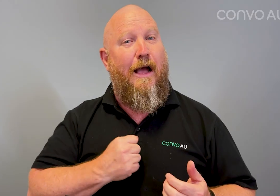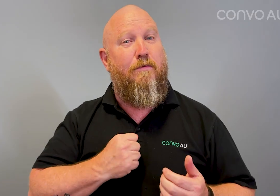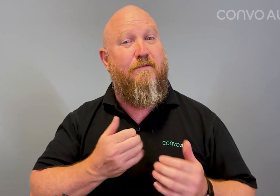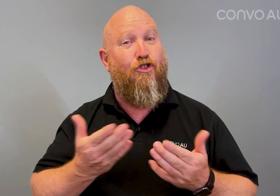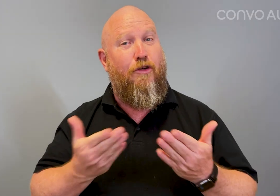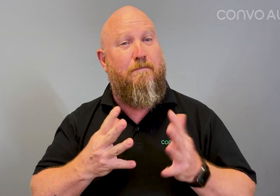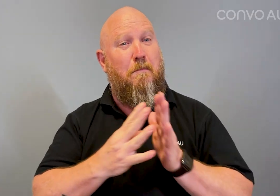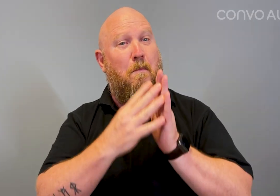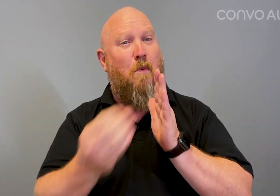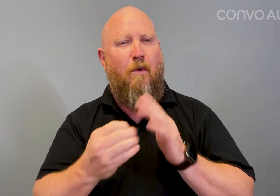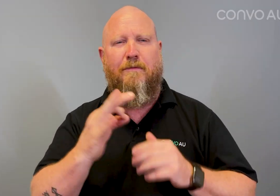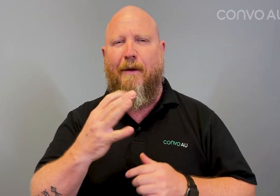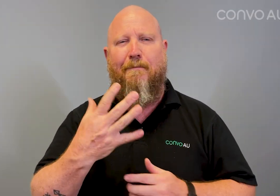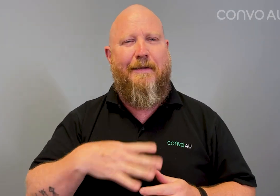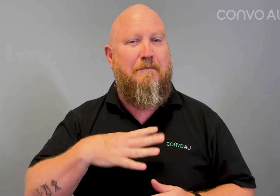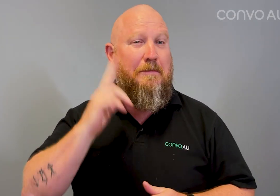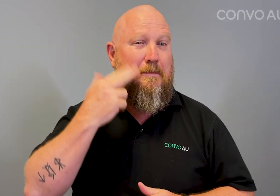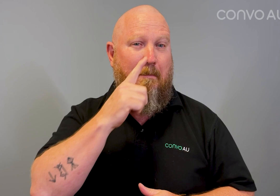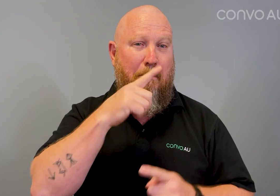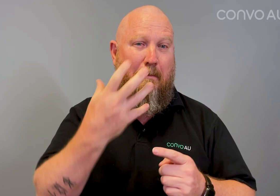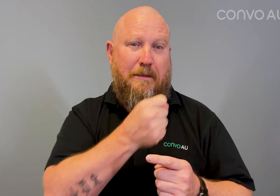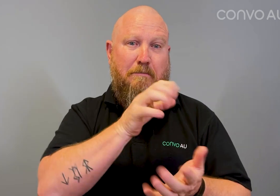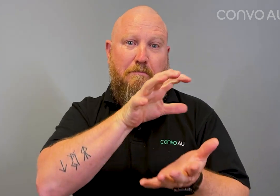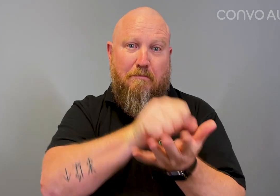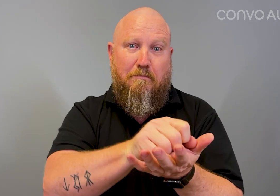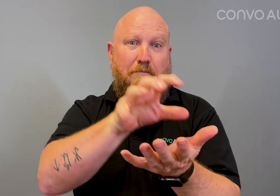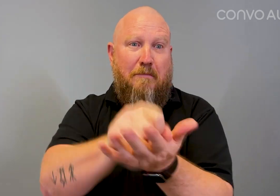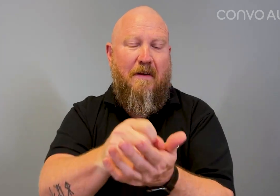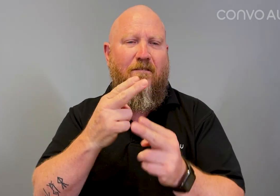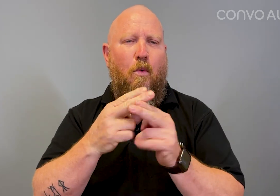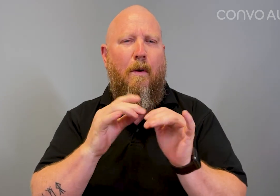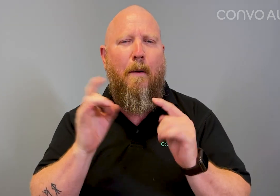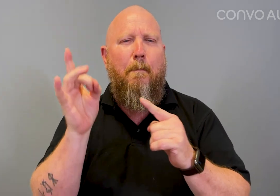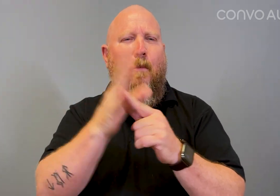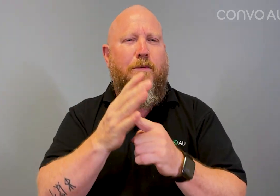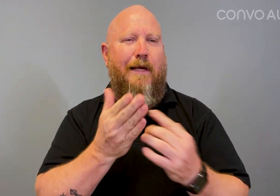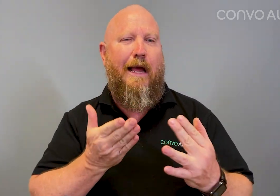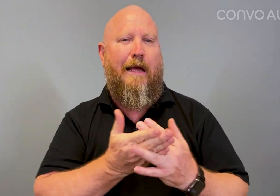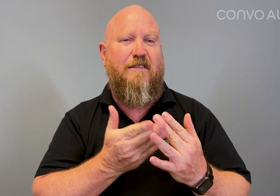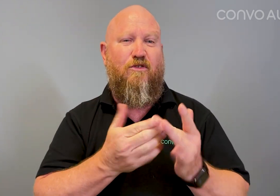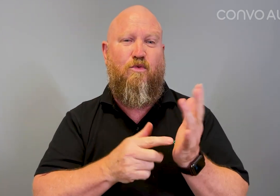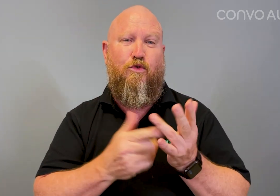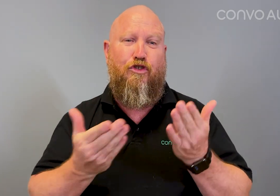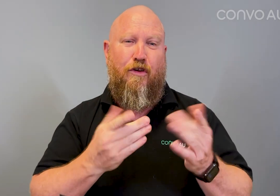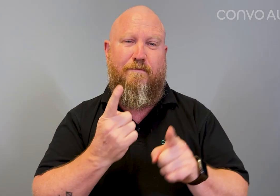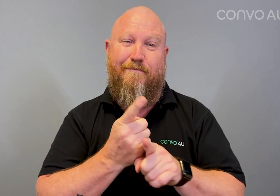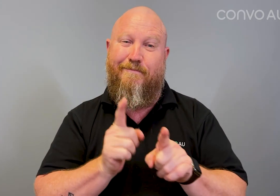Our service model does not require deaf people to make interpreting bookings for important access to services